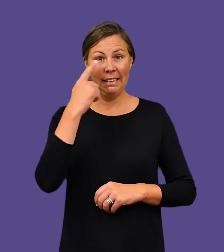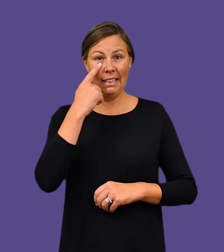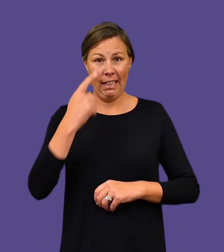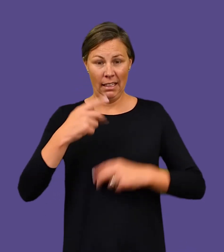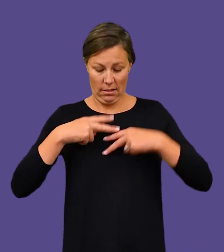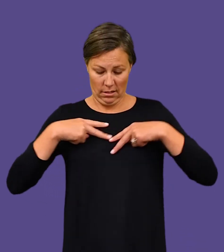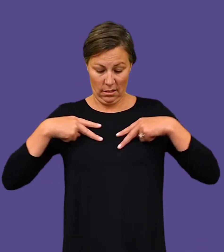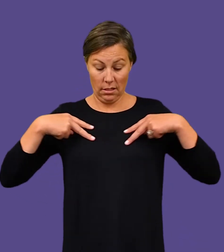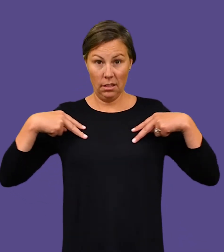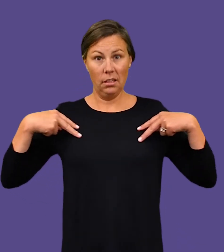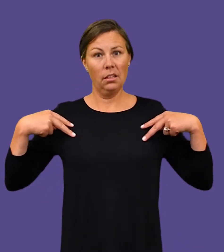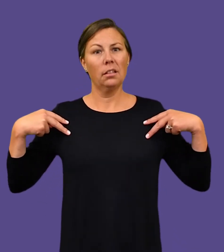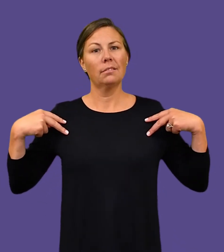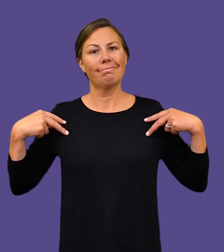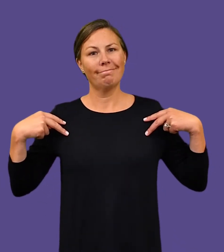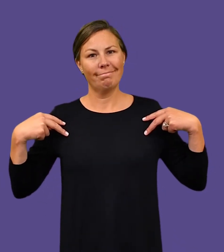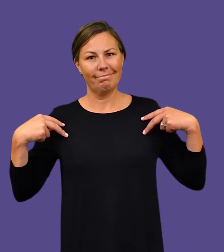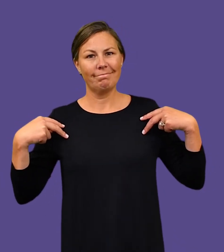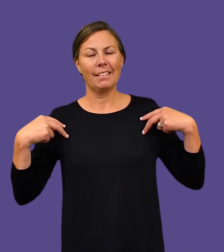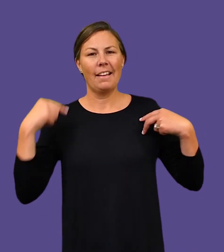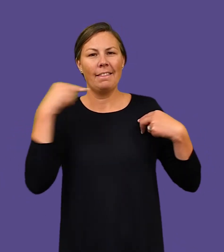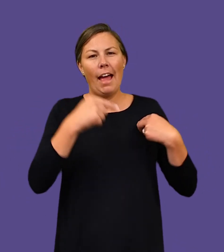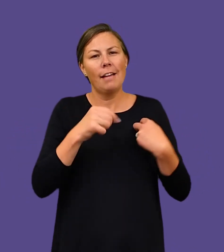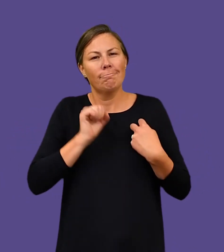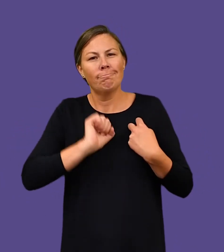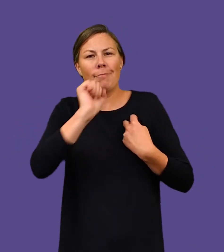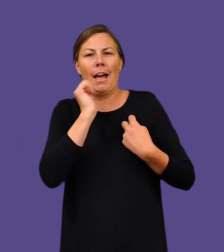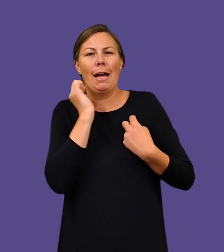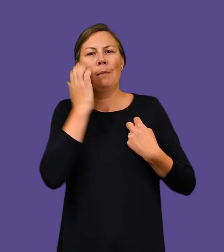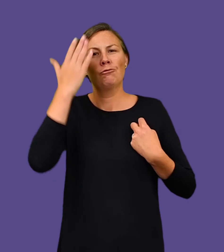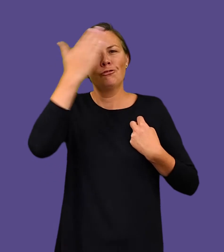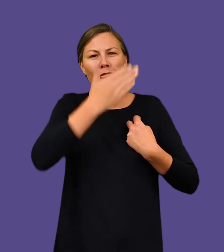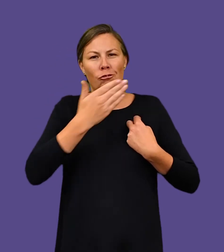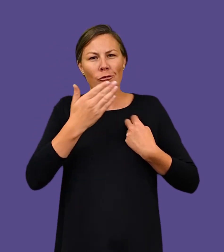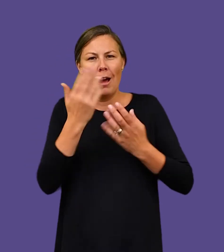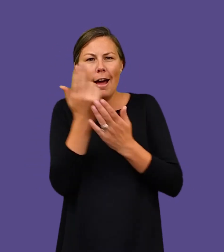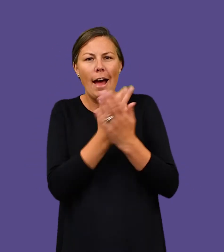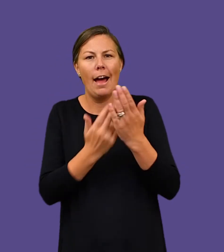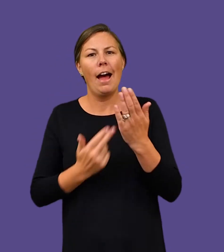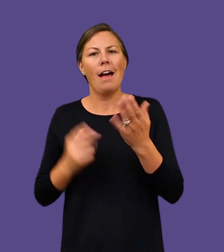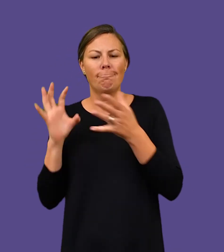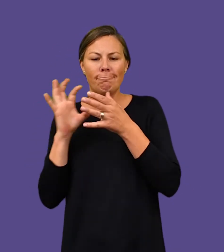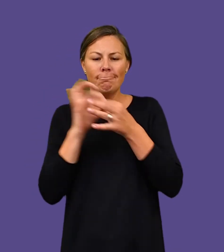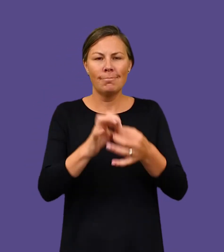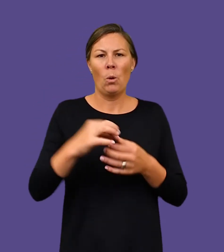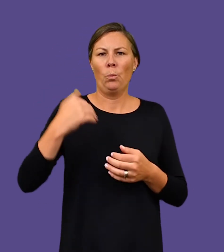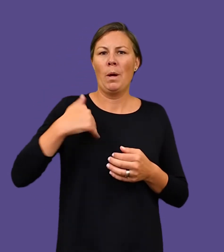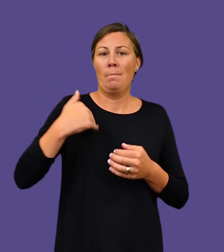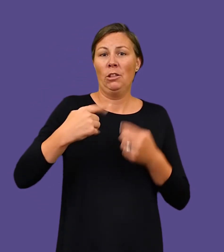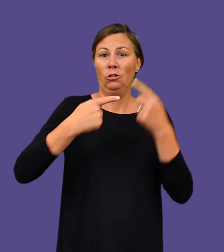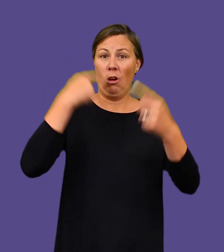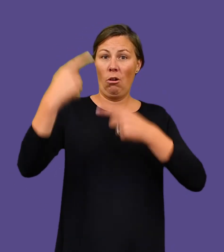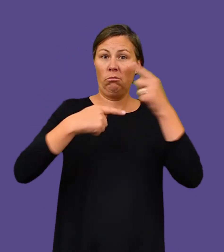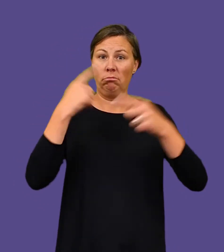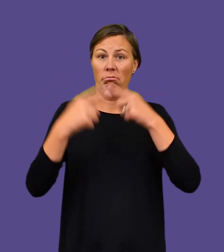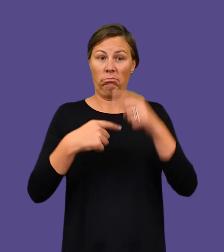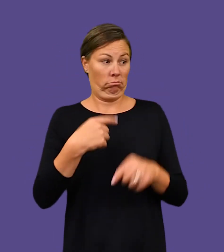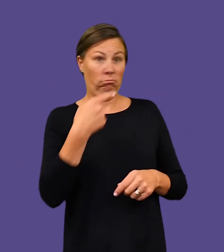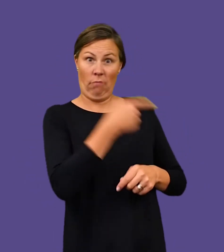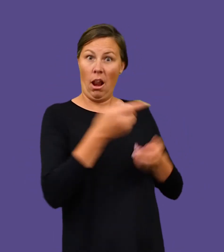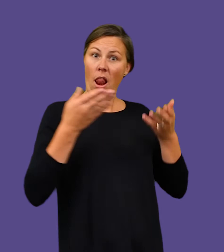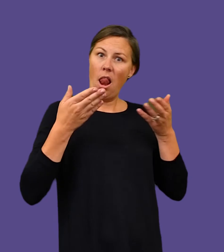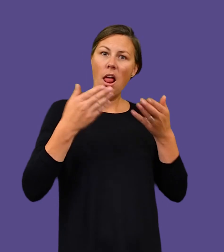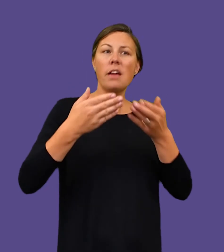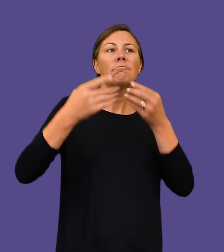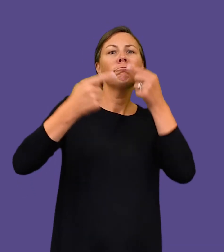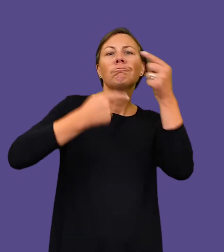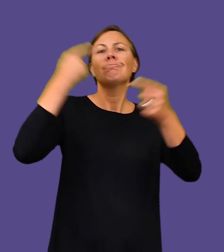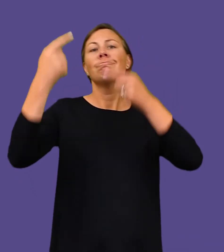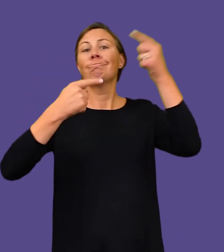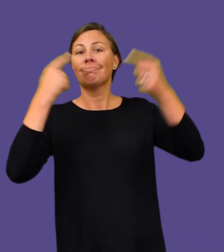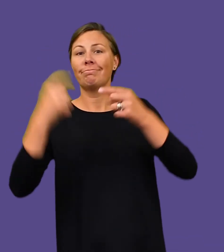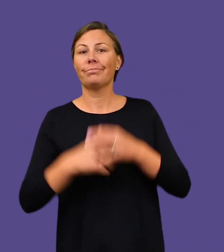The paintwork on Tjupa’s chest is a traditional design from women’s songs that she is entitled to perform.